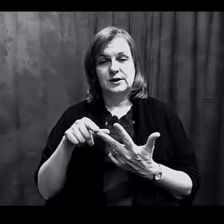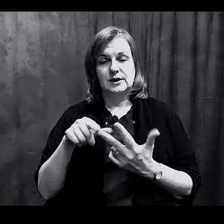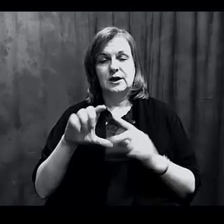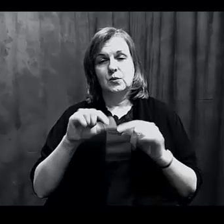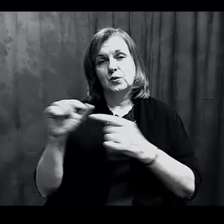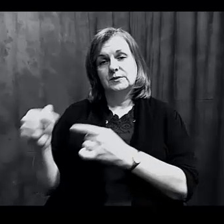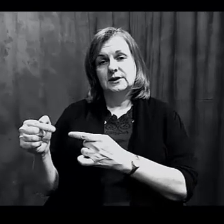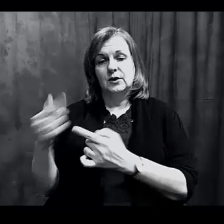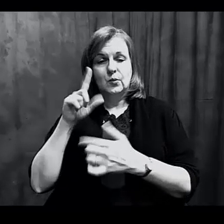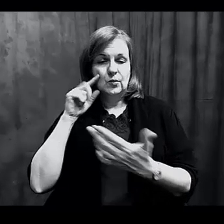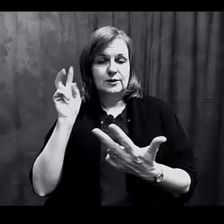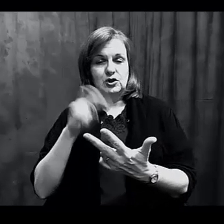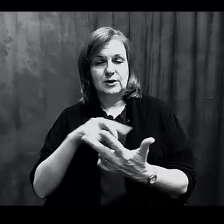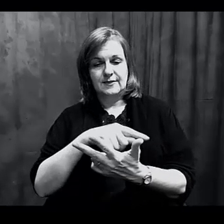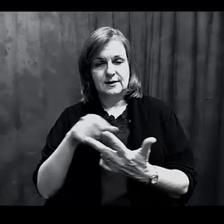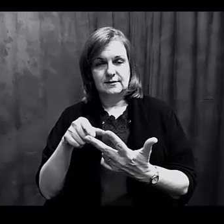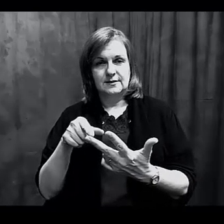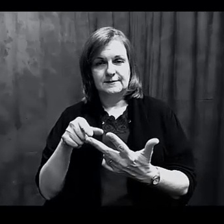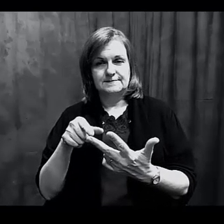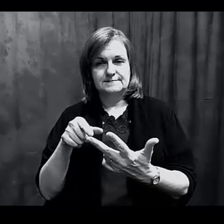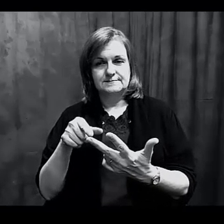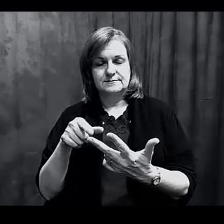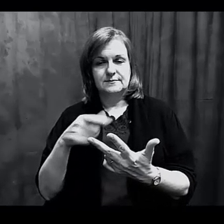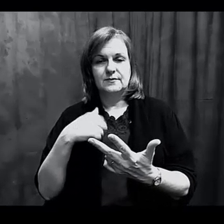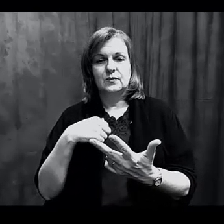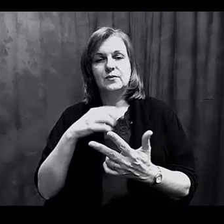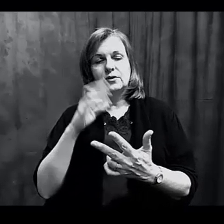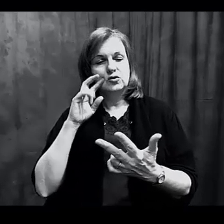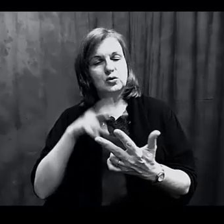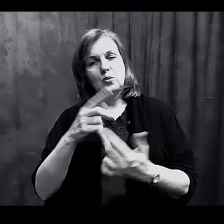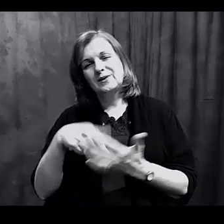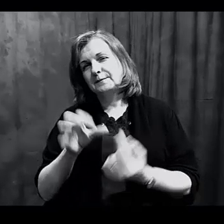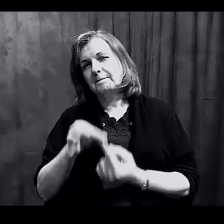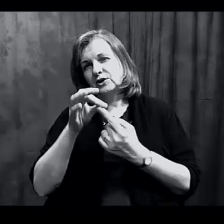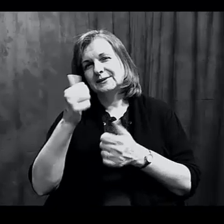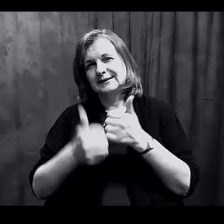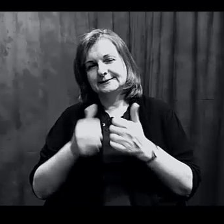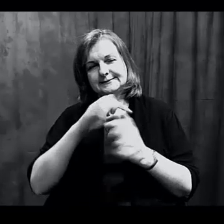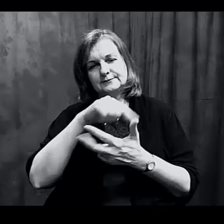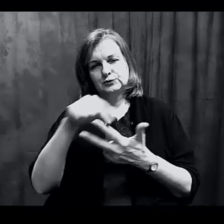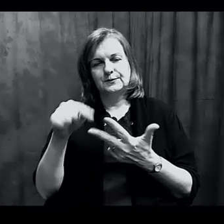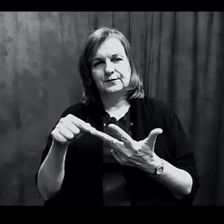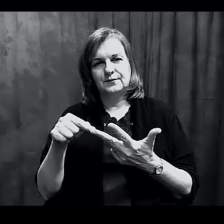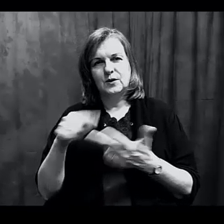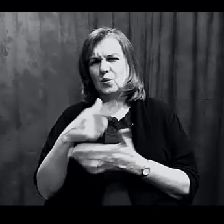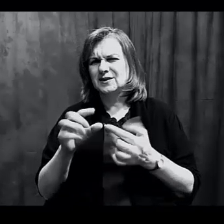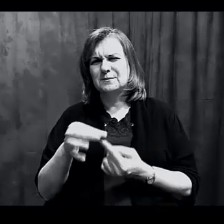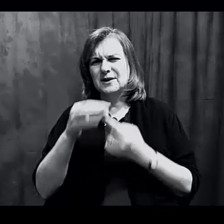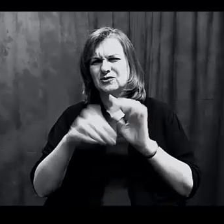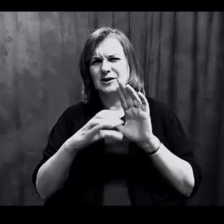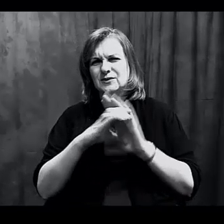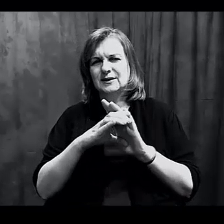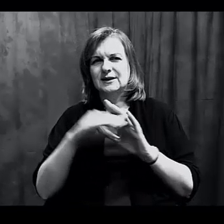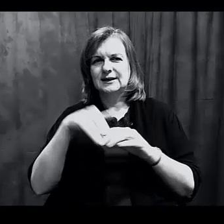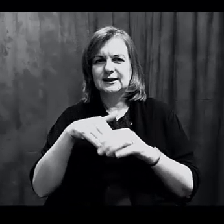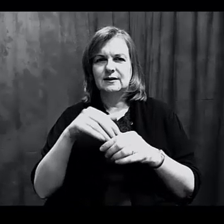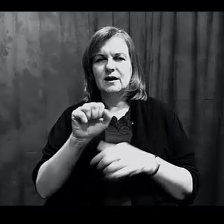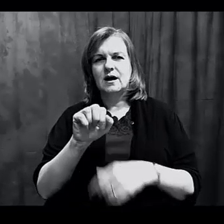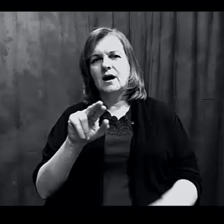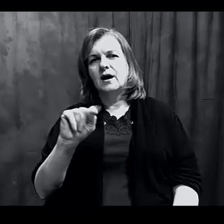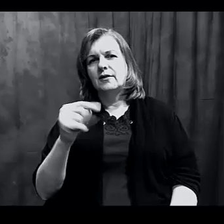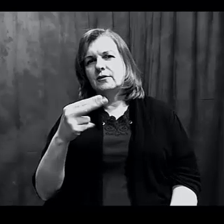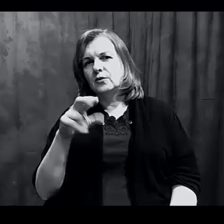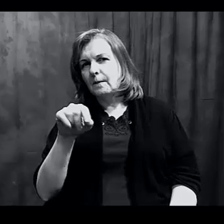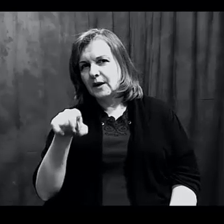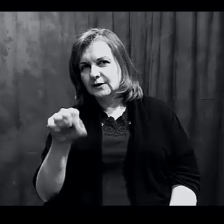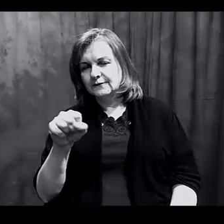and truly you could take an entire class on arthropods so we just want to give you the surface basics of what's going on